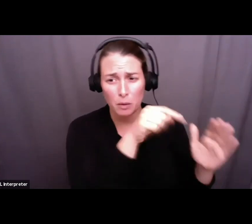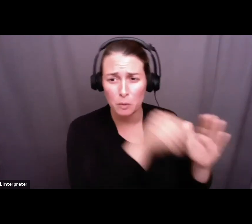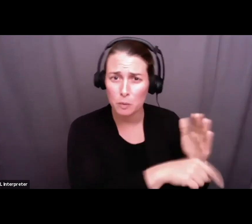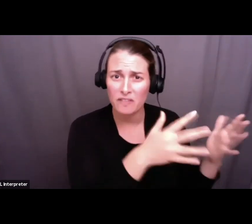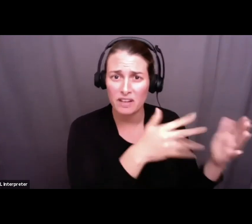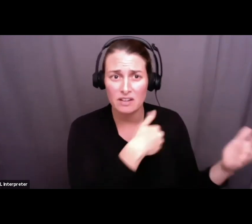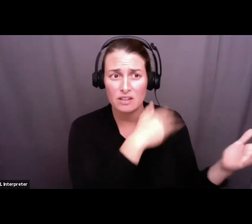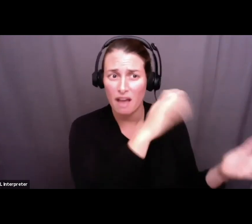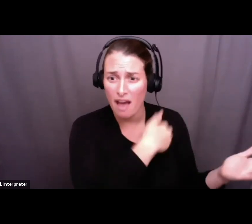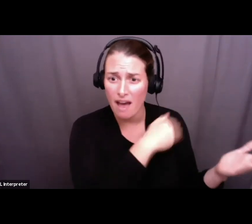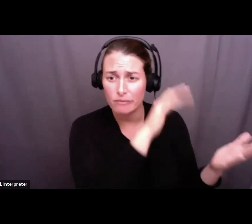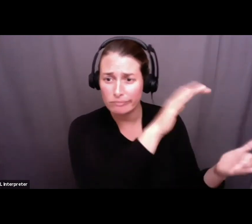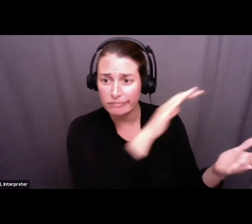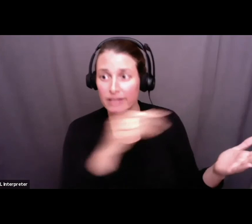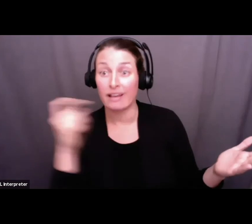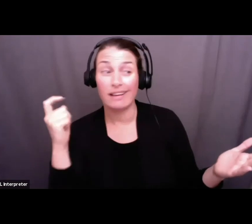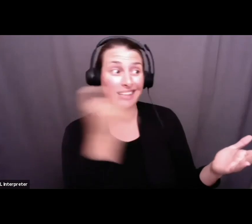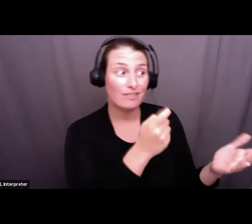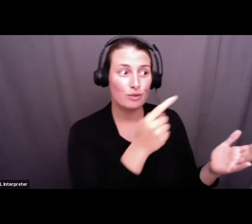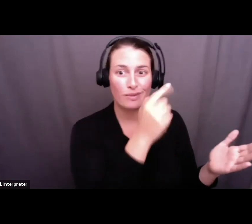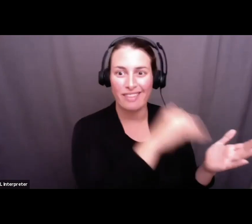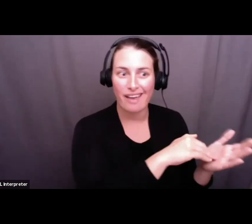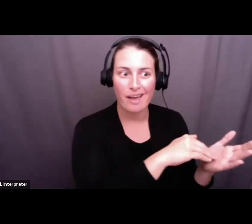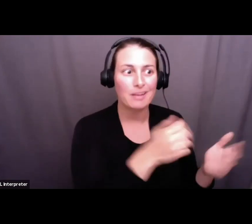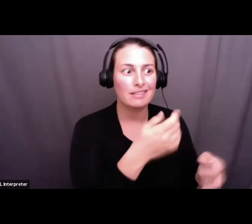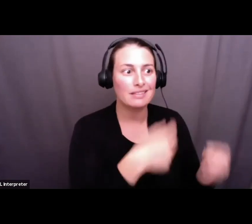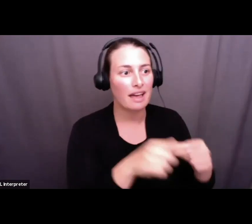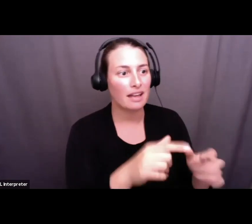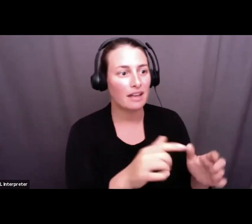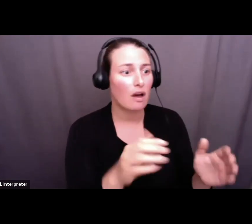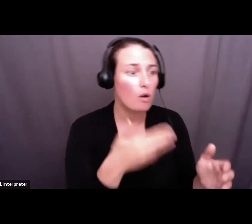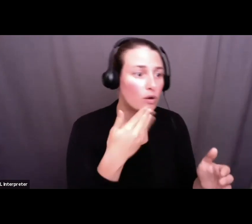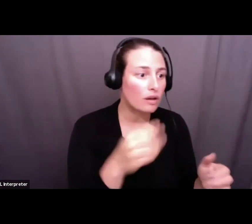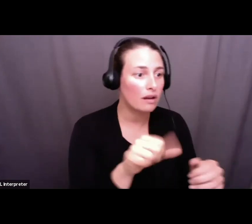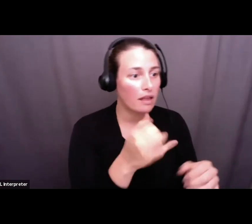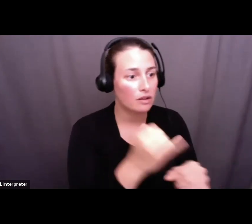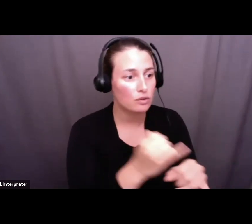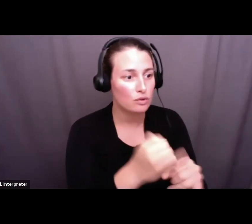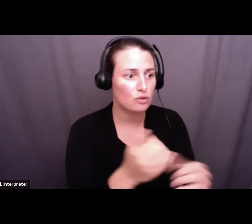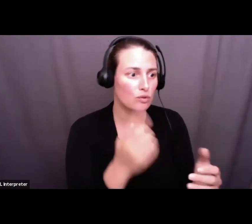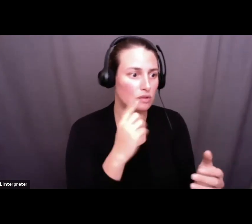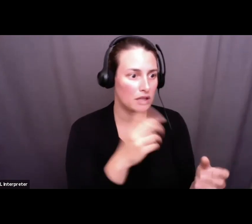are trying their best but don’t have funding to put good programs in place being left out.